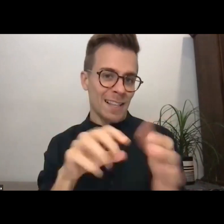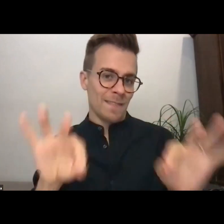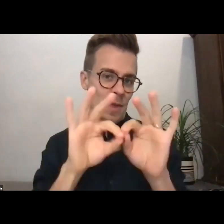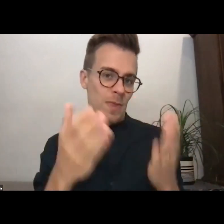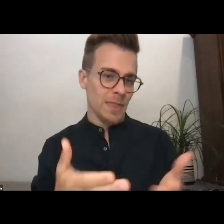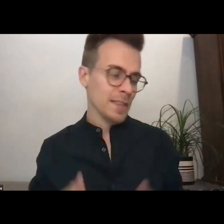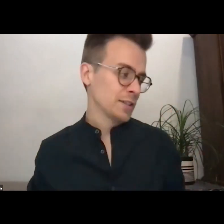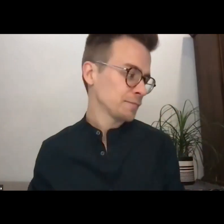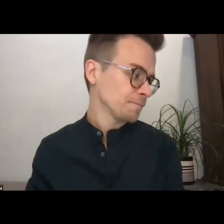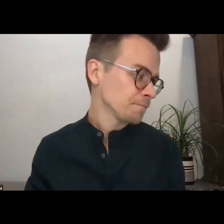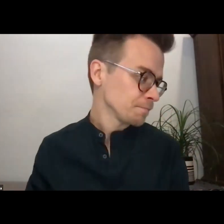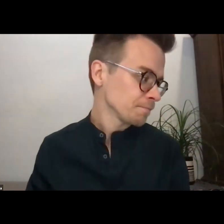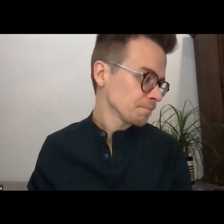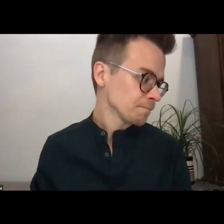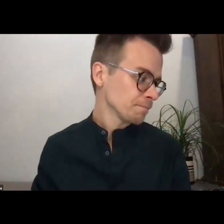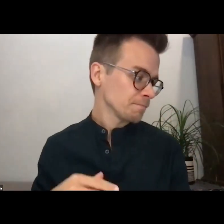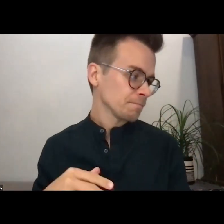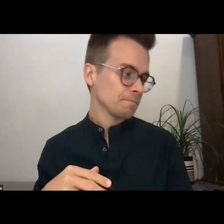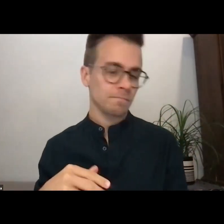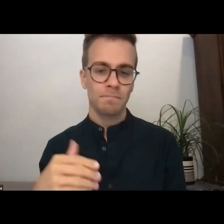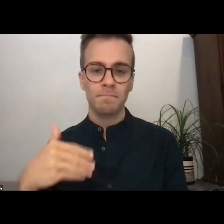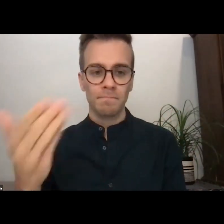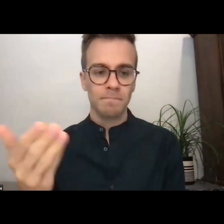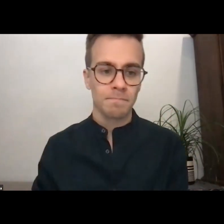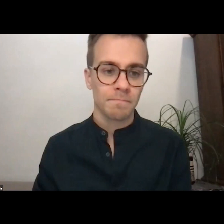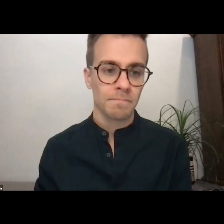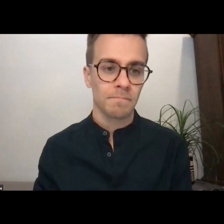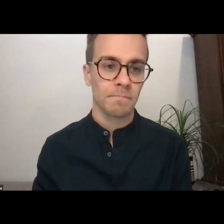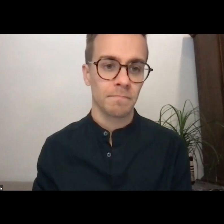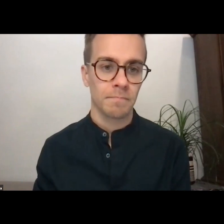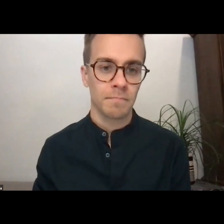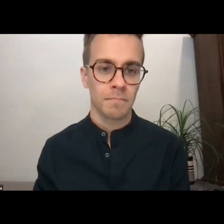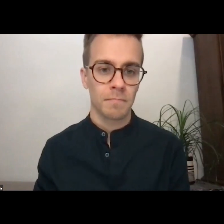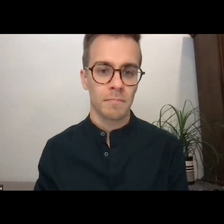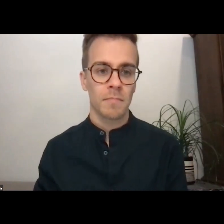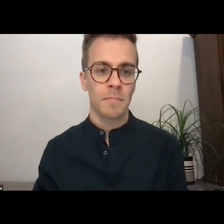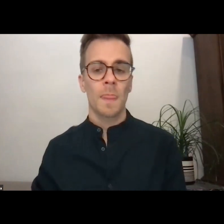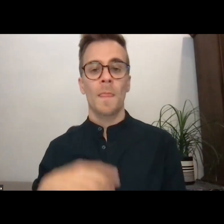So, certainly, we want to recognize that there is value there.